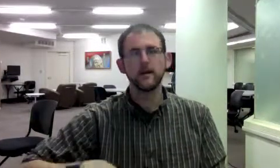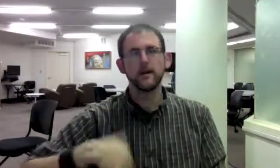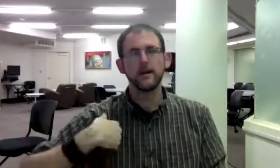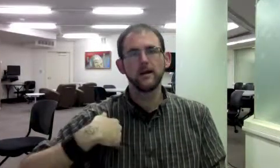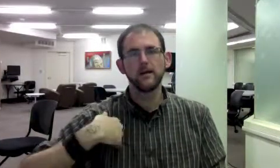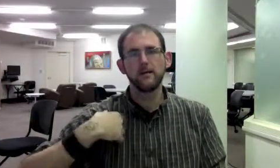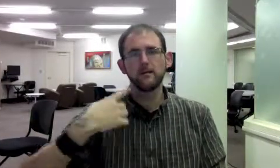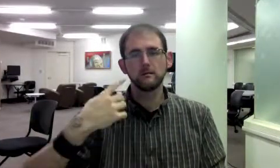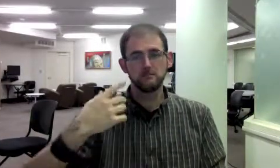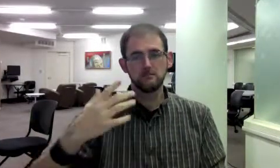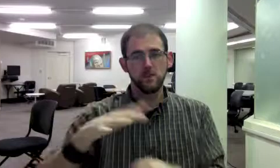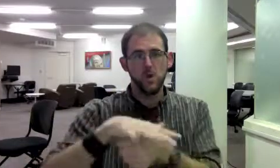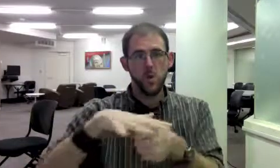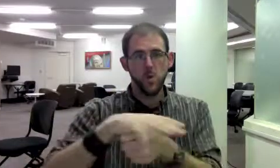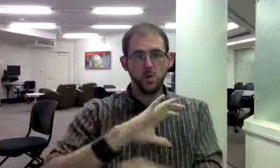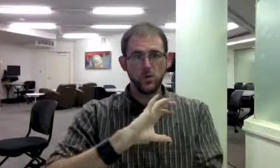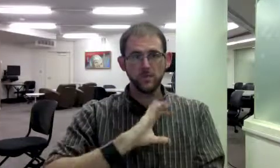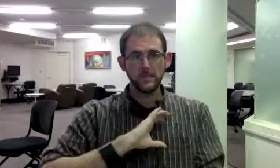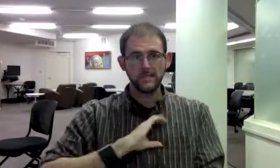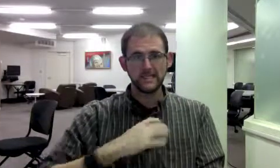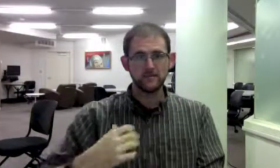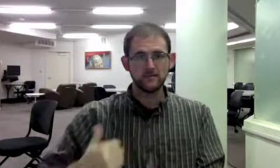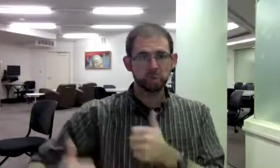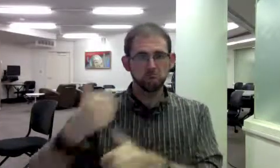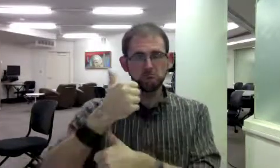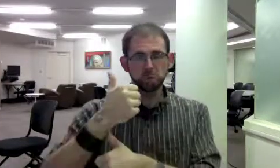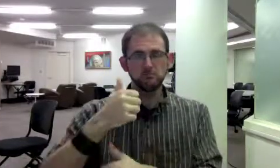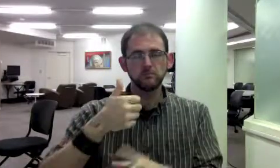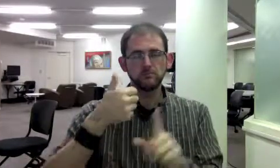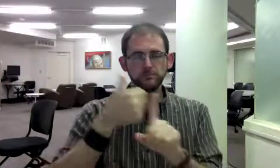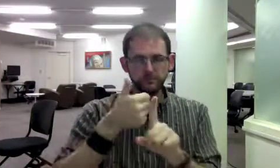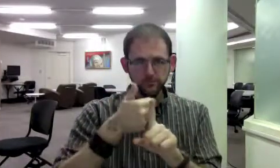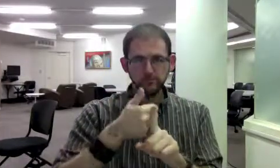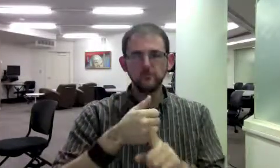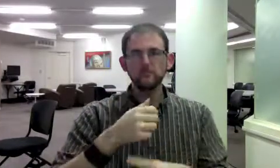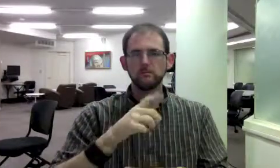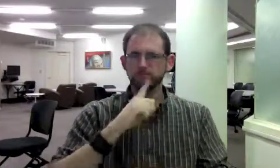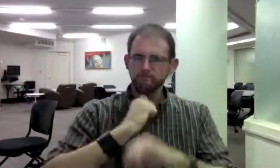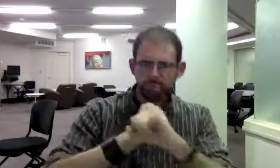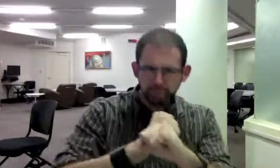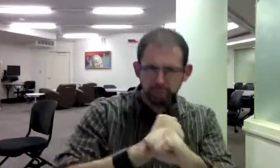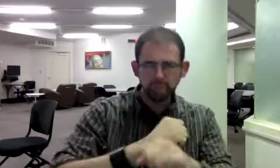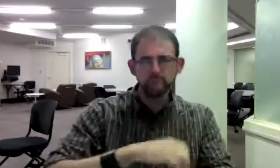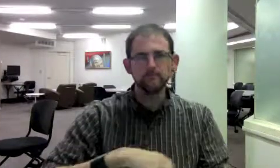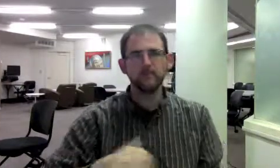Those conflicts involve people like the local police chief, who's trying to safeguard the land.